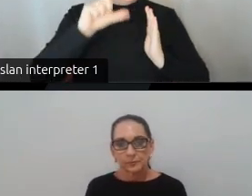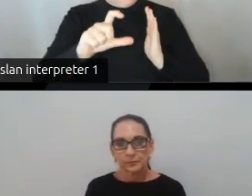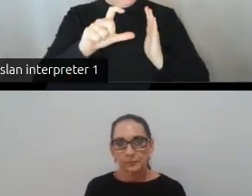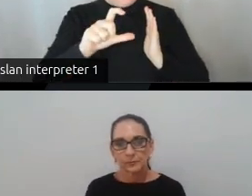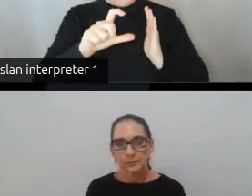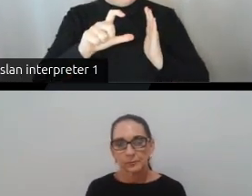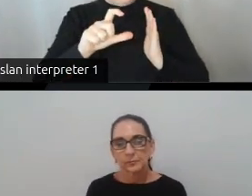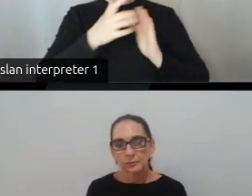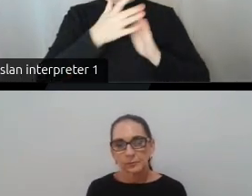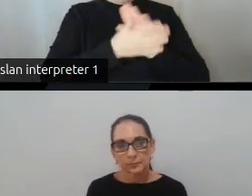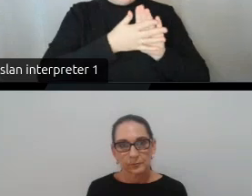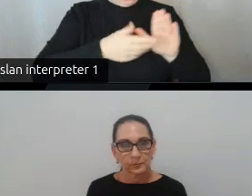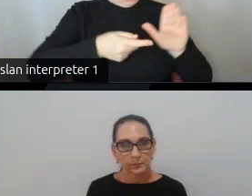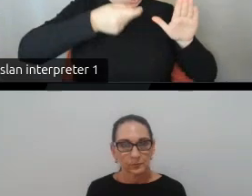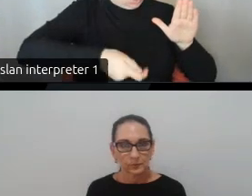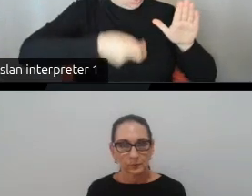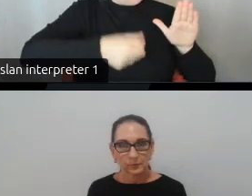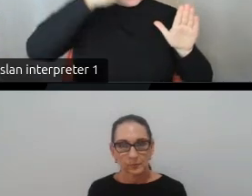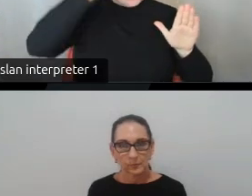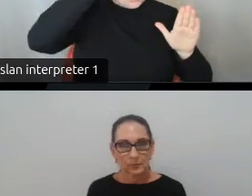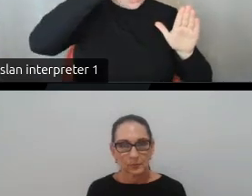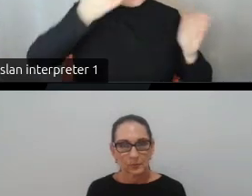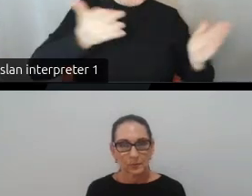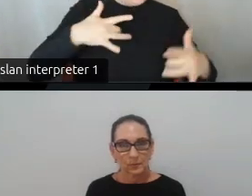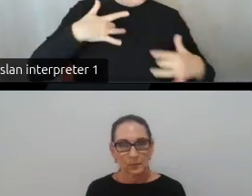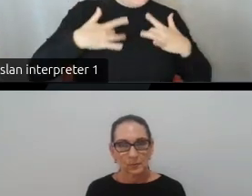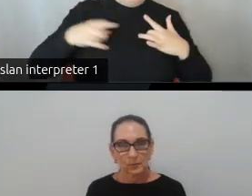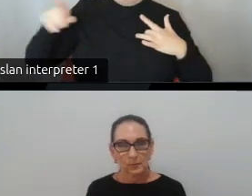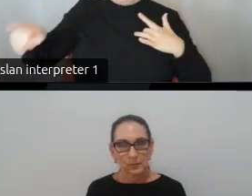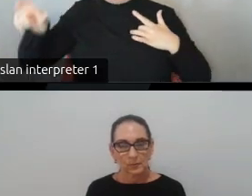but the respondent won't and they won't be disclosed and they will remain confidential.